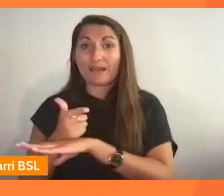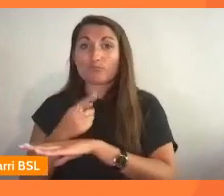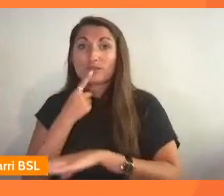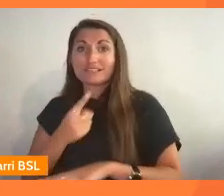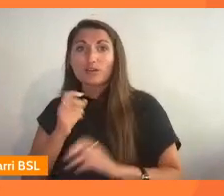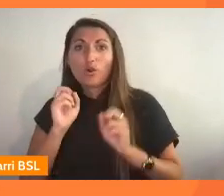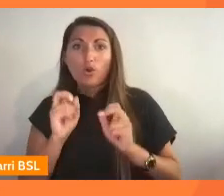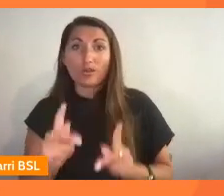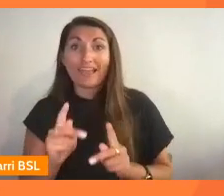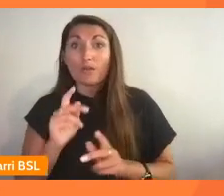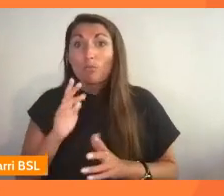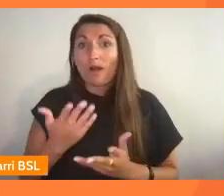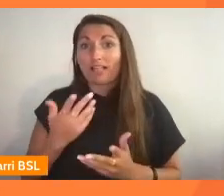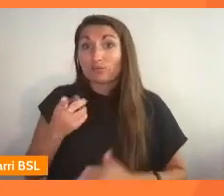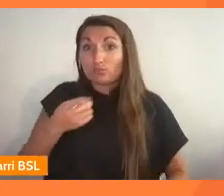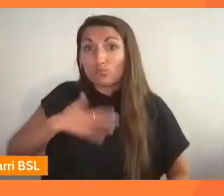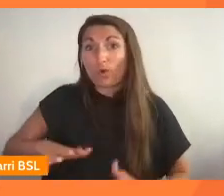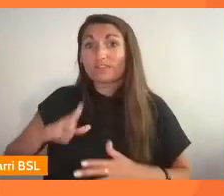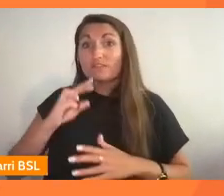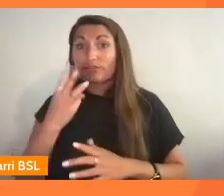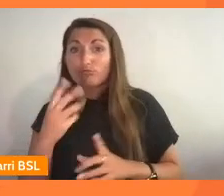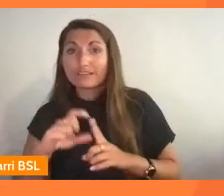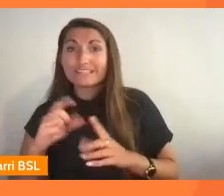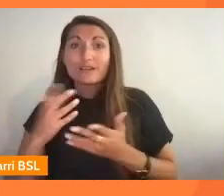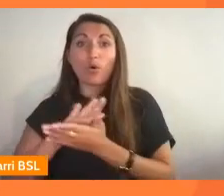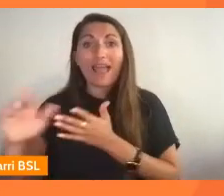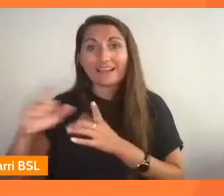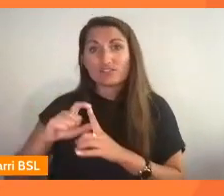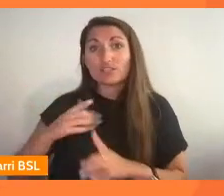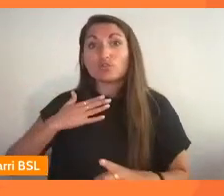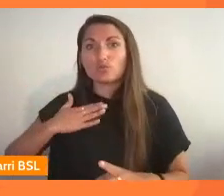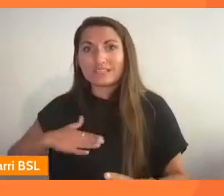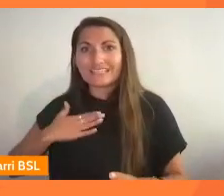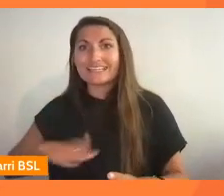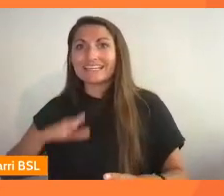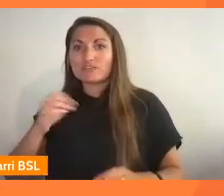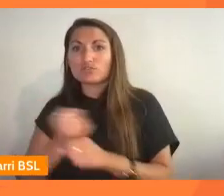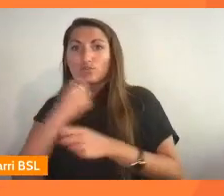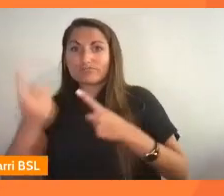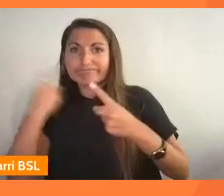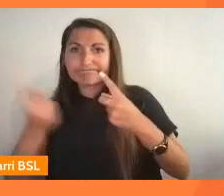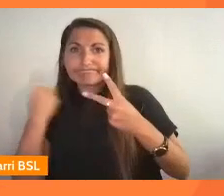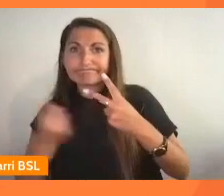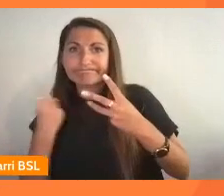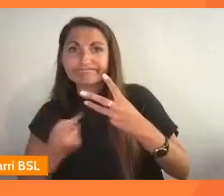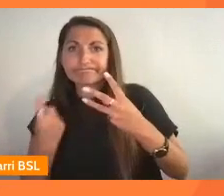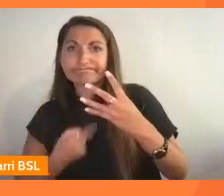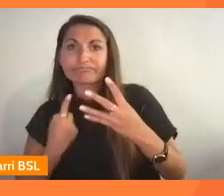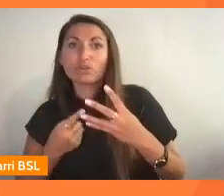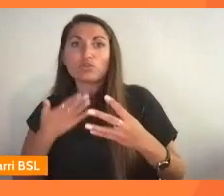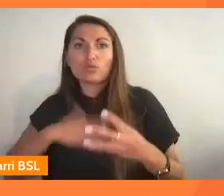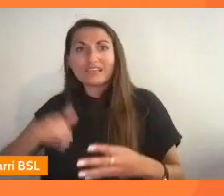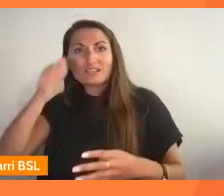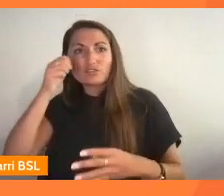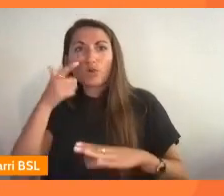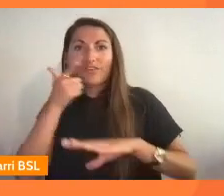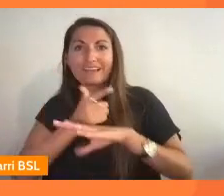You have to have someone who will absolutely tell you what the optical visual range should be for the camera lenses.'